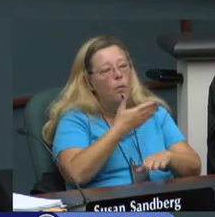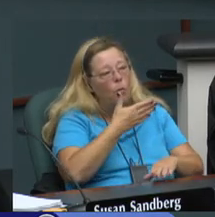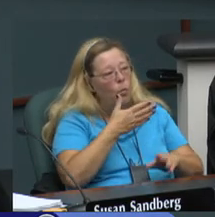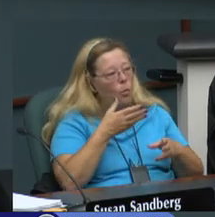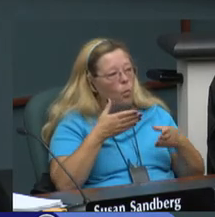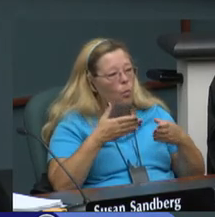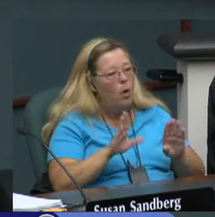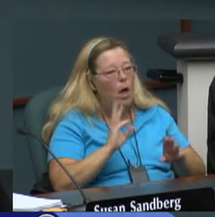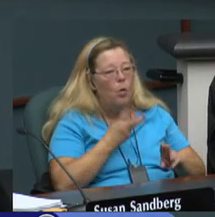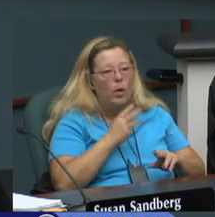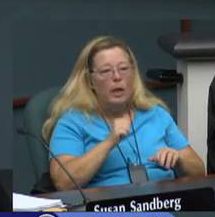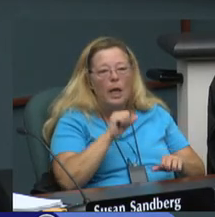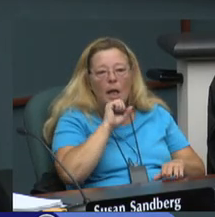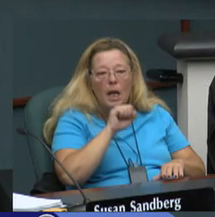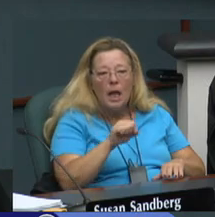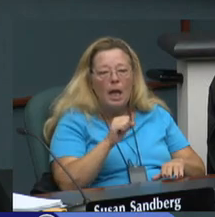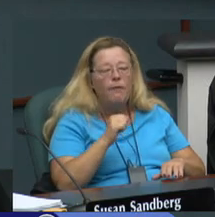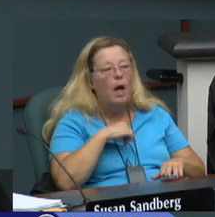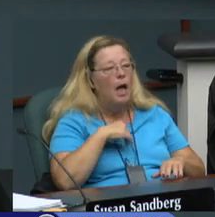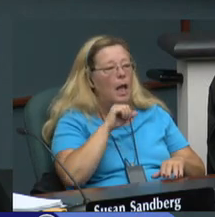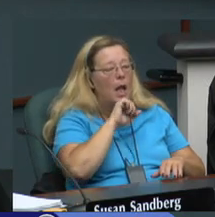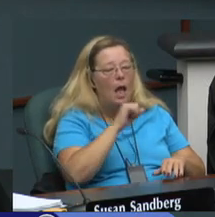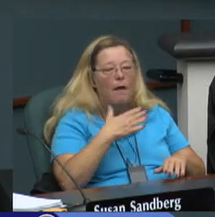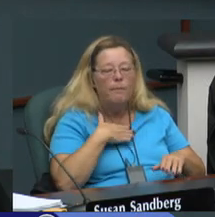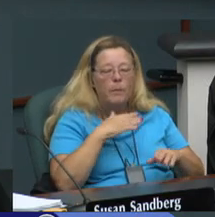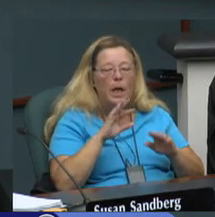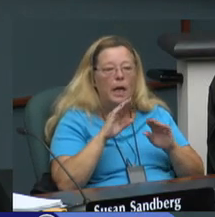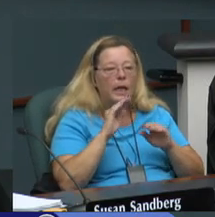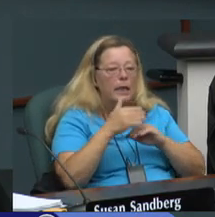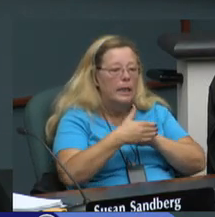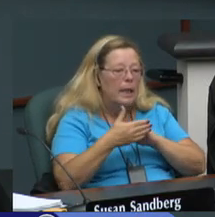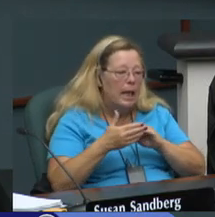neighborhoods and I love my neighborhood it's a historic neighborhood but the